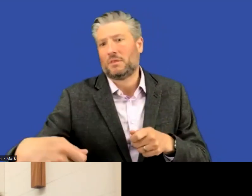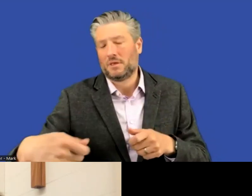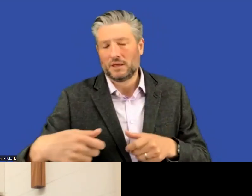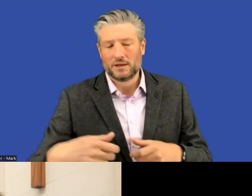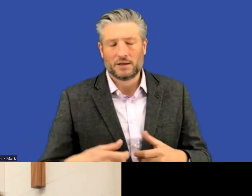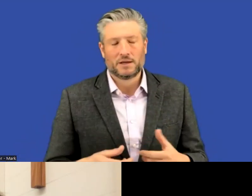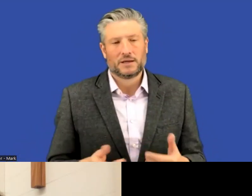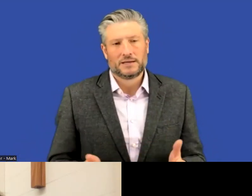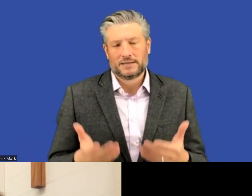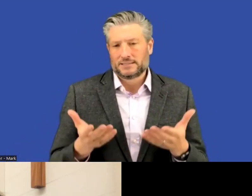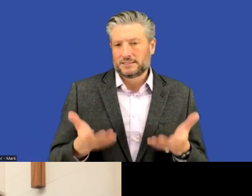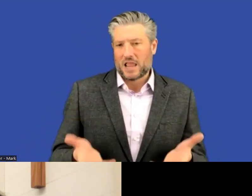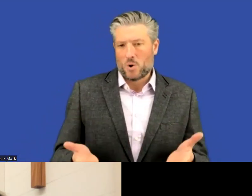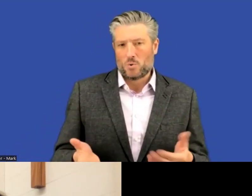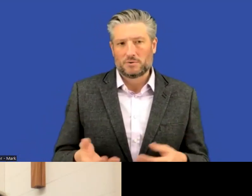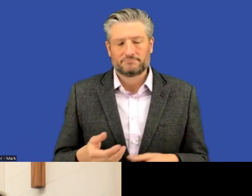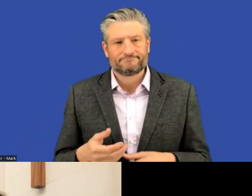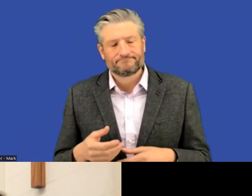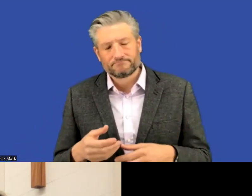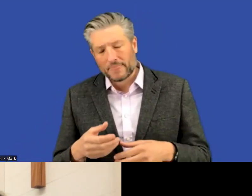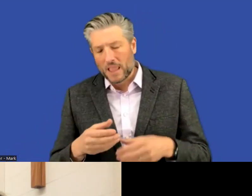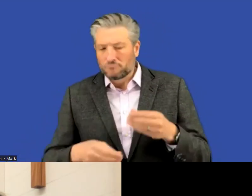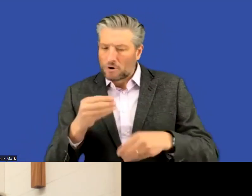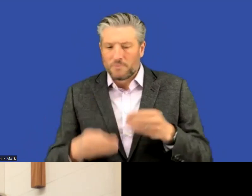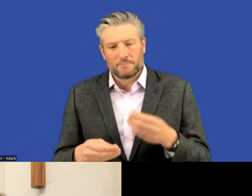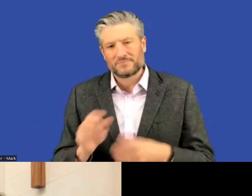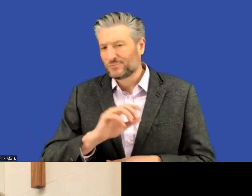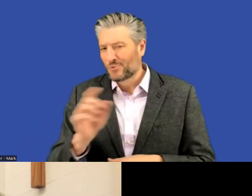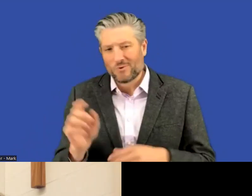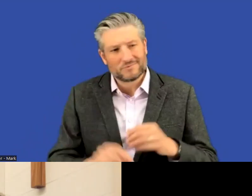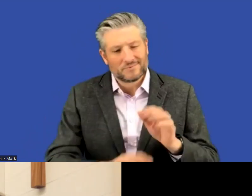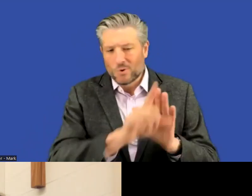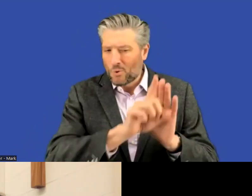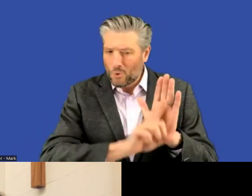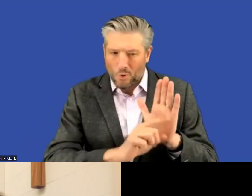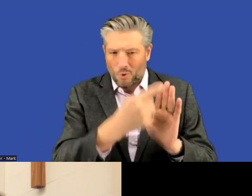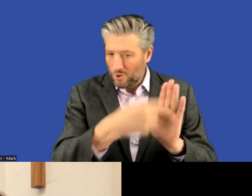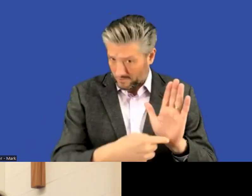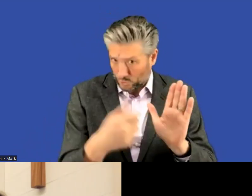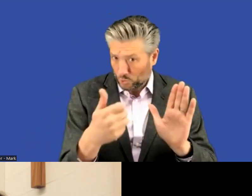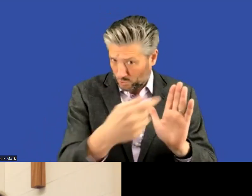The process is not the legal aspects. It's really the application of the law. (Chuckling).